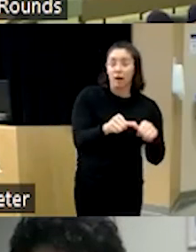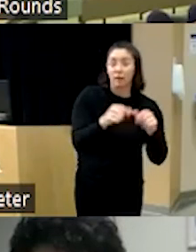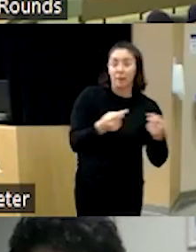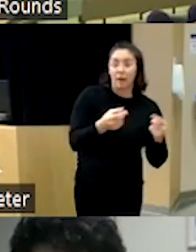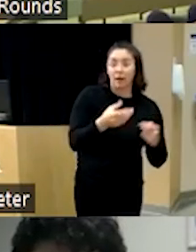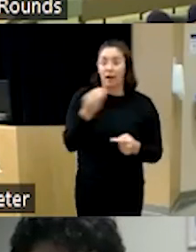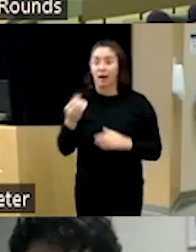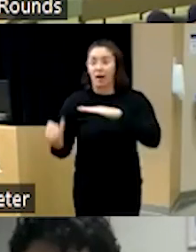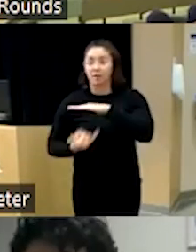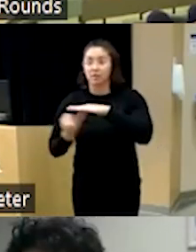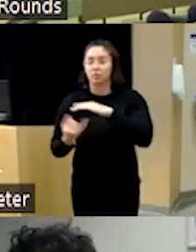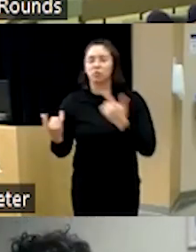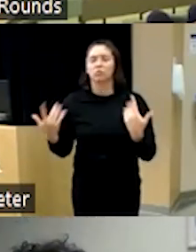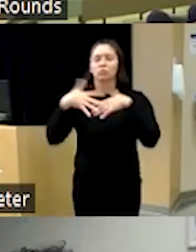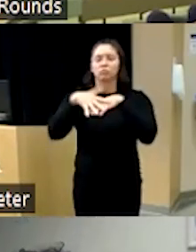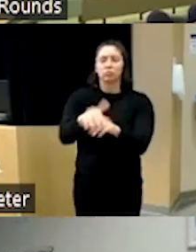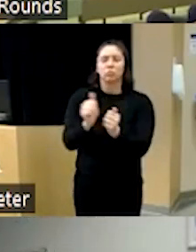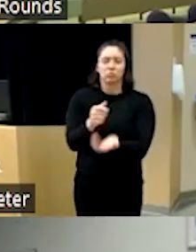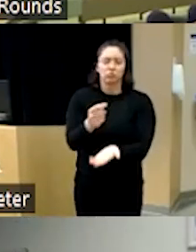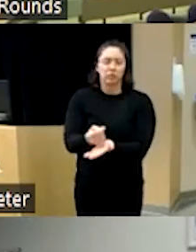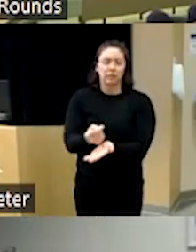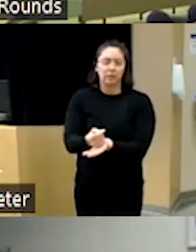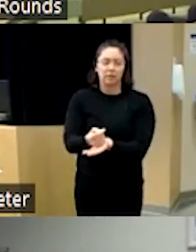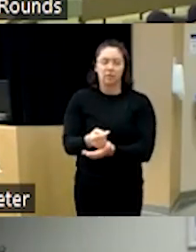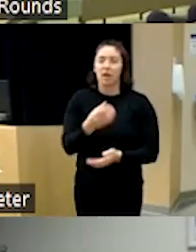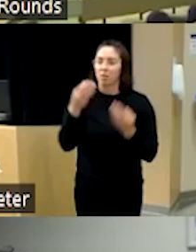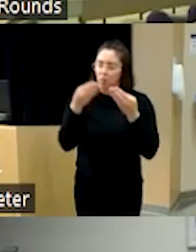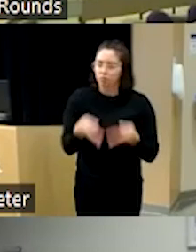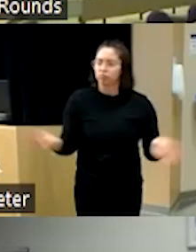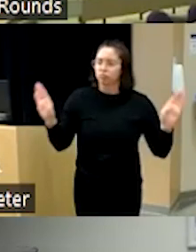the extent to which you integrate that into treatment but even more broadly has there been